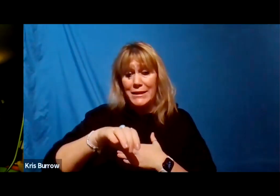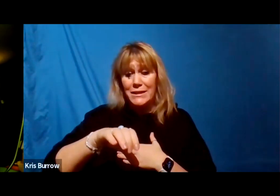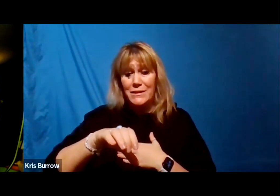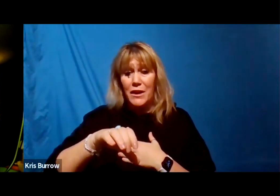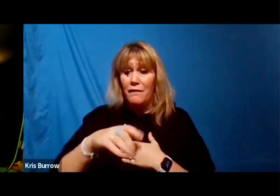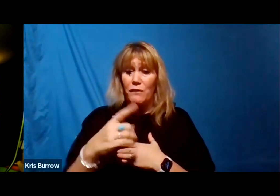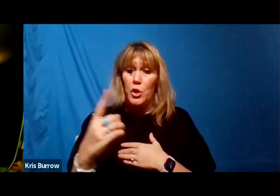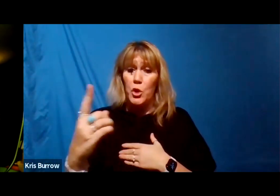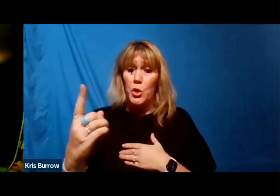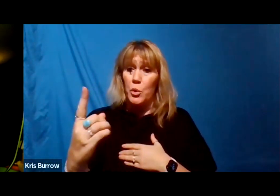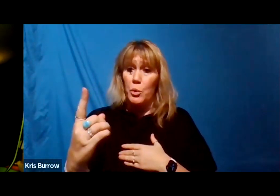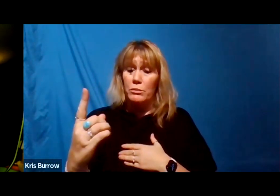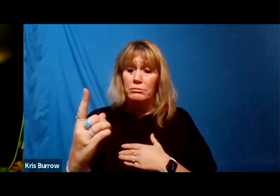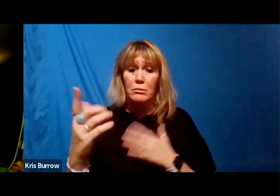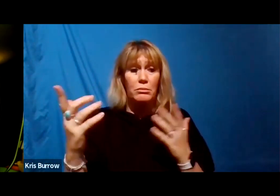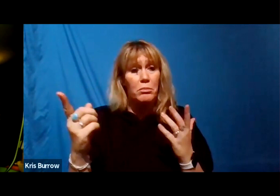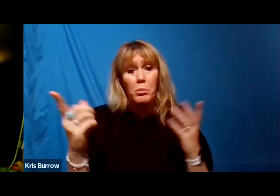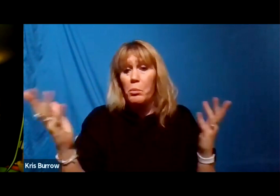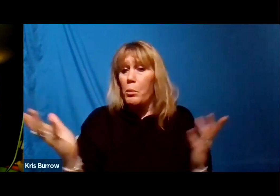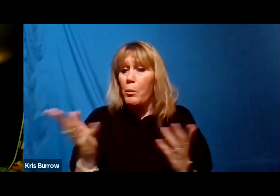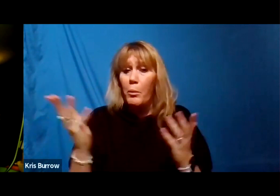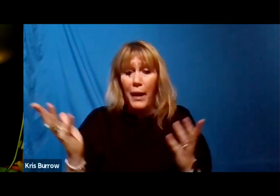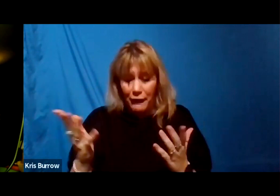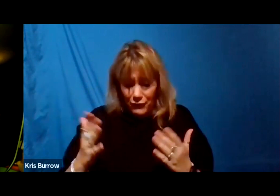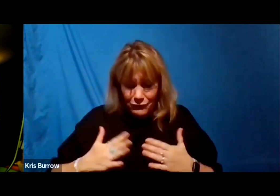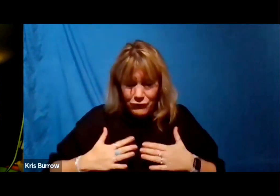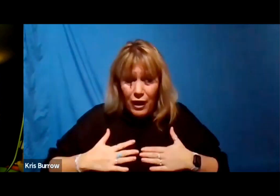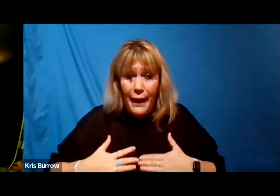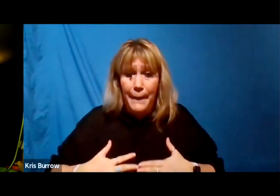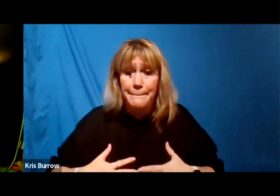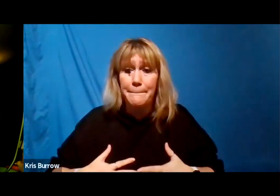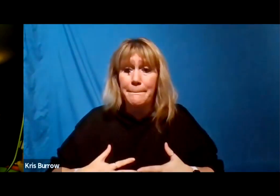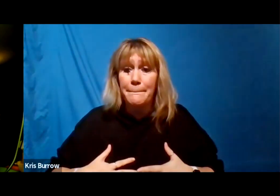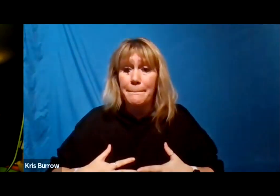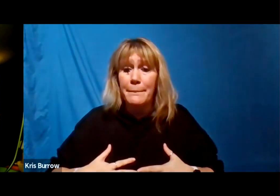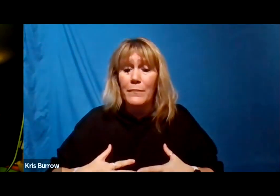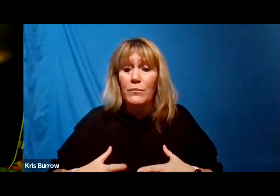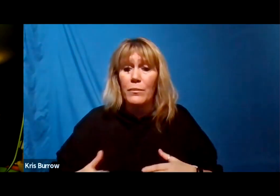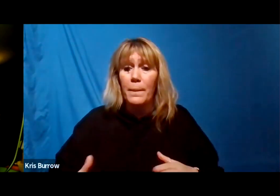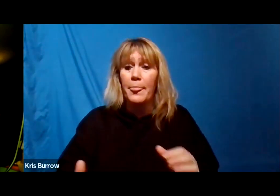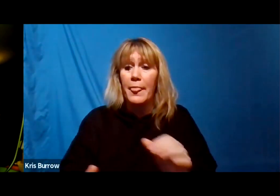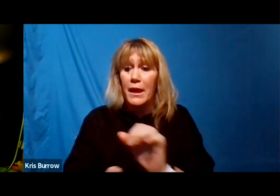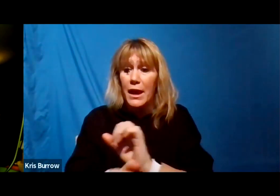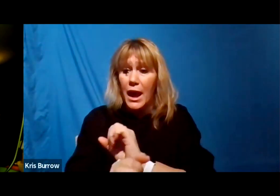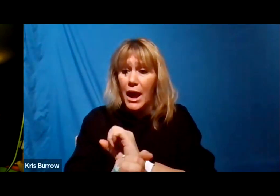Just so we don't miss out on any of